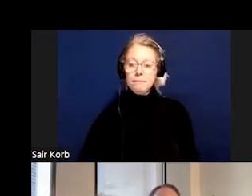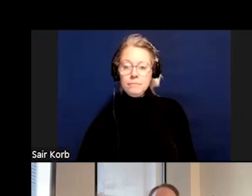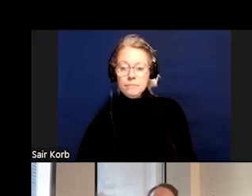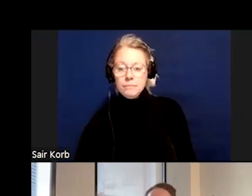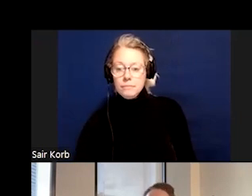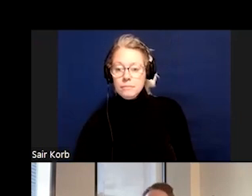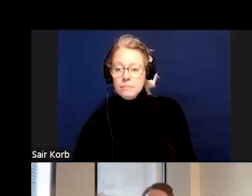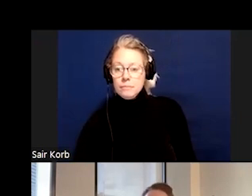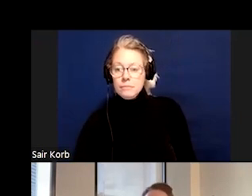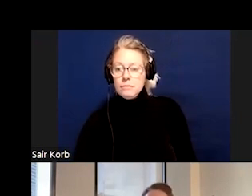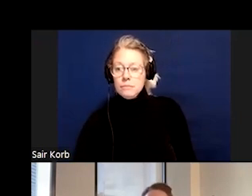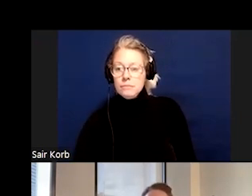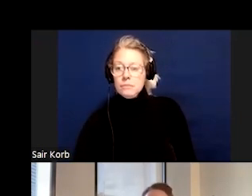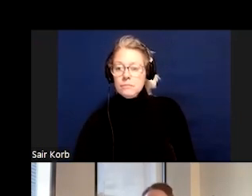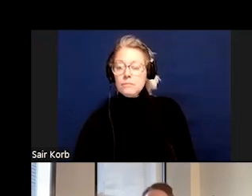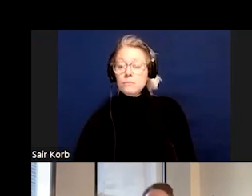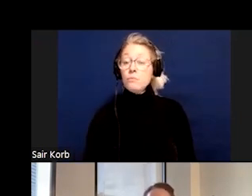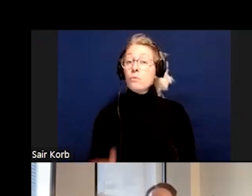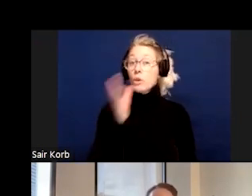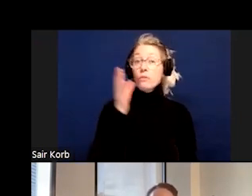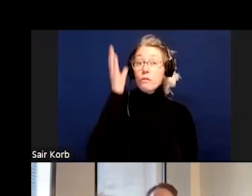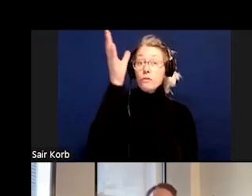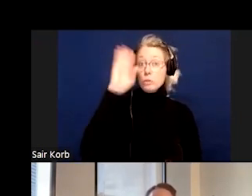The Future Focus Program, which is a joint initiative with the Rozsa Foundation and The